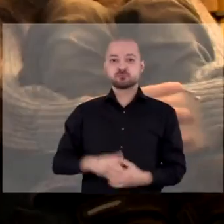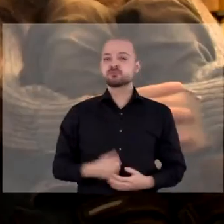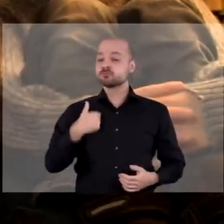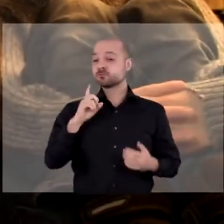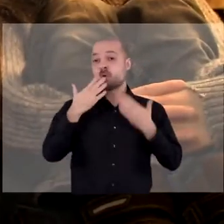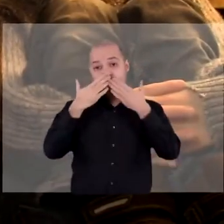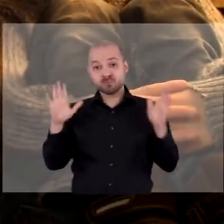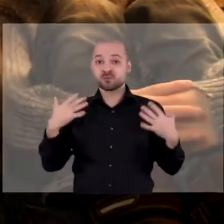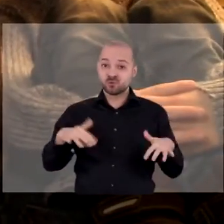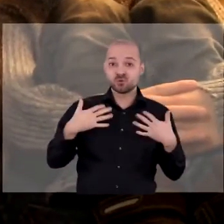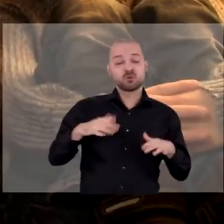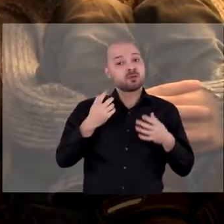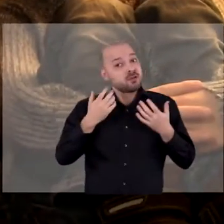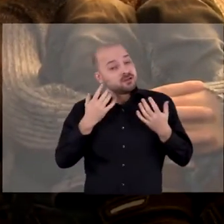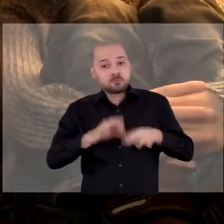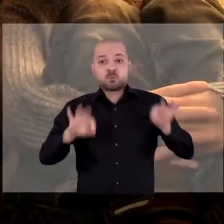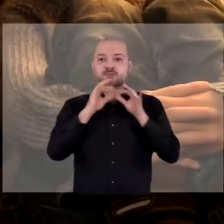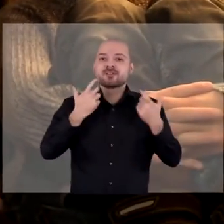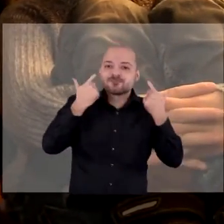I have to confess that humour in books is very important for me,